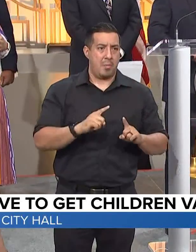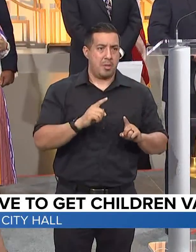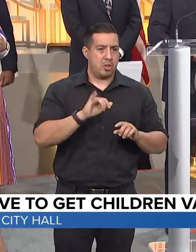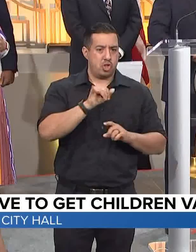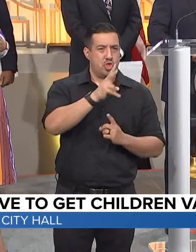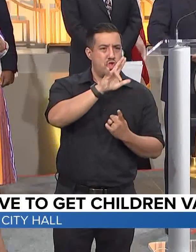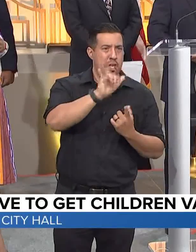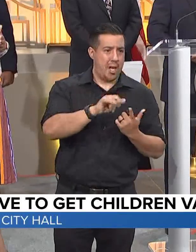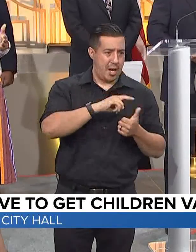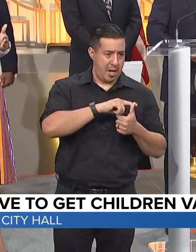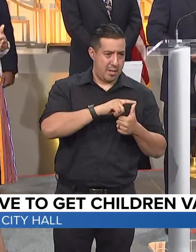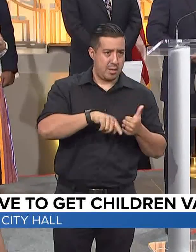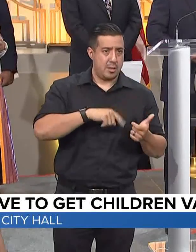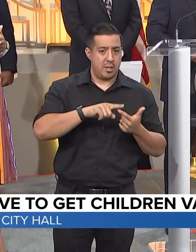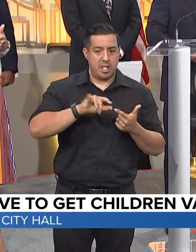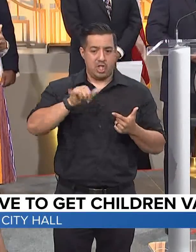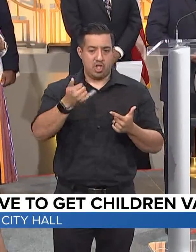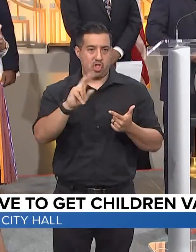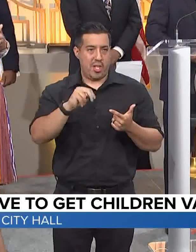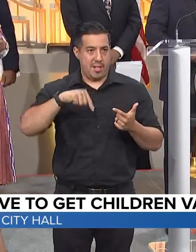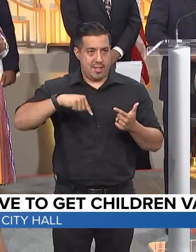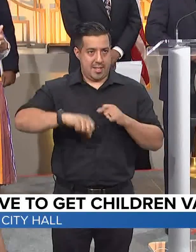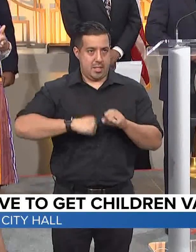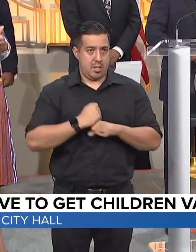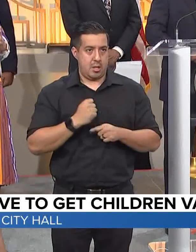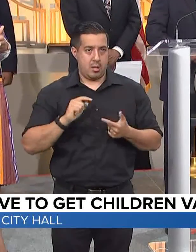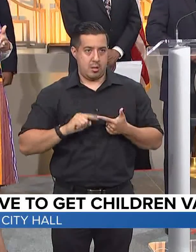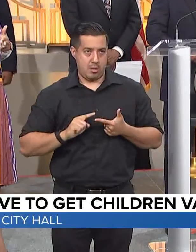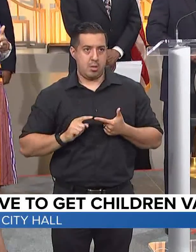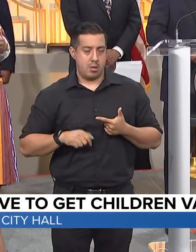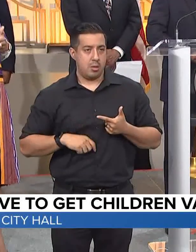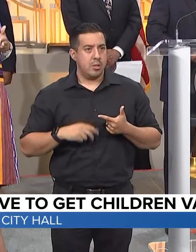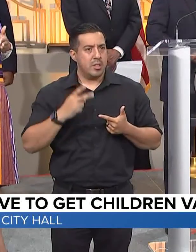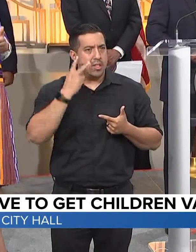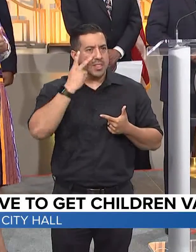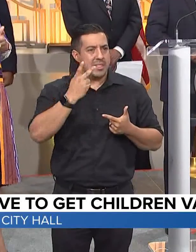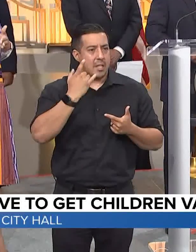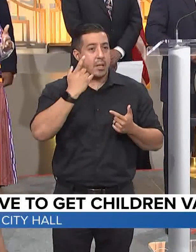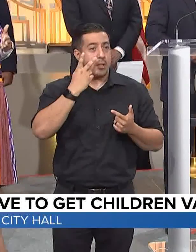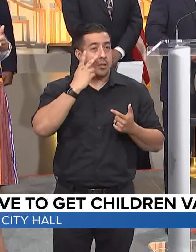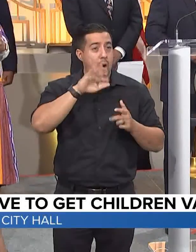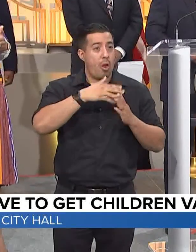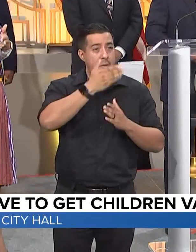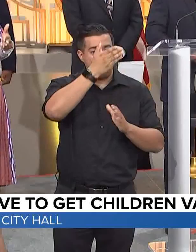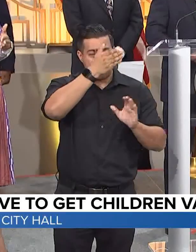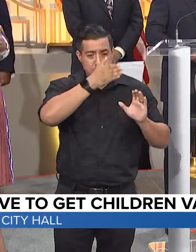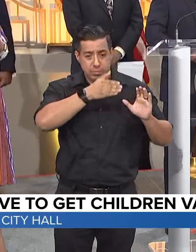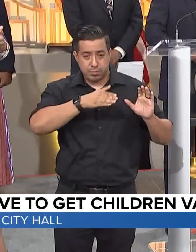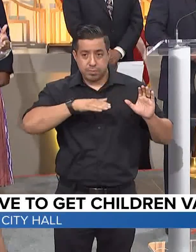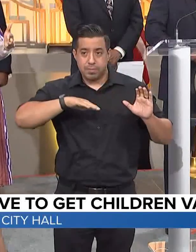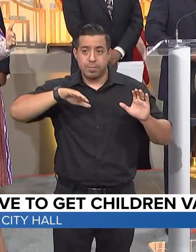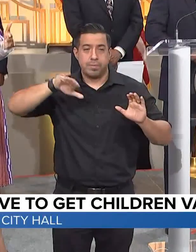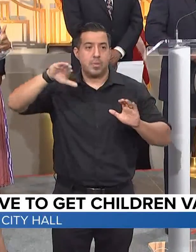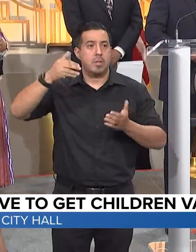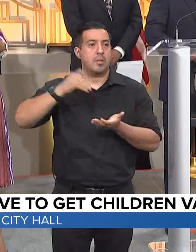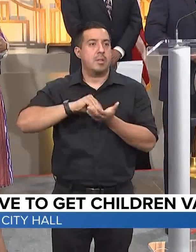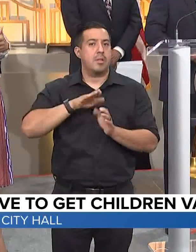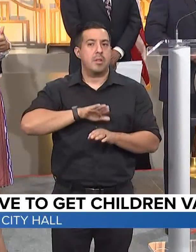July and then peaking in January. This year and you can see how steep this curve is rising, which you have to consider,